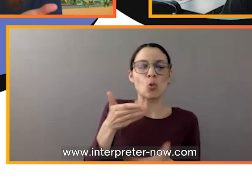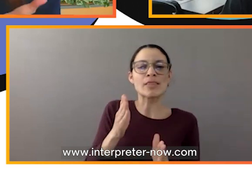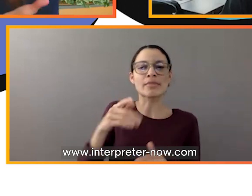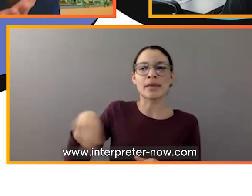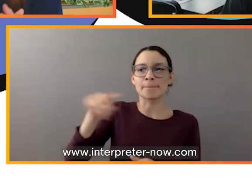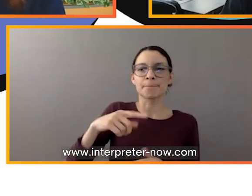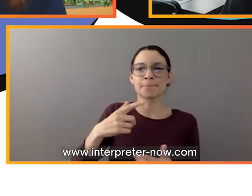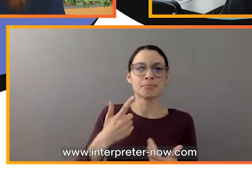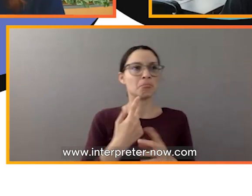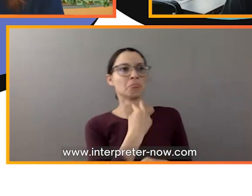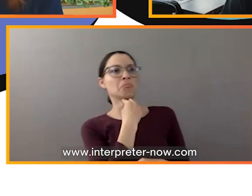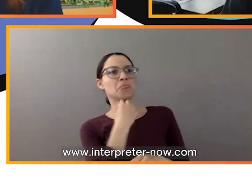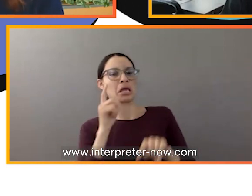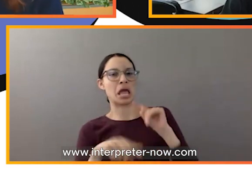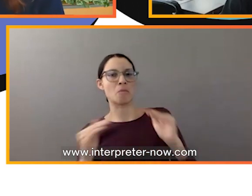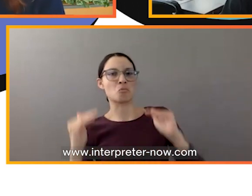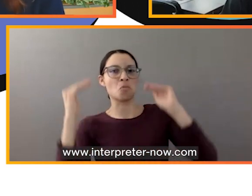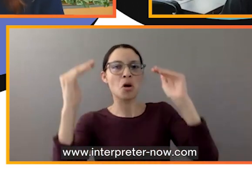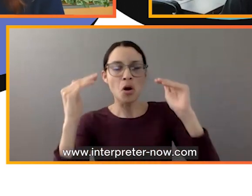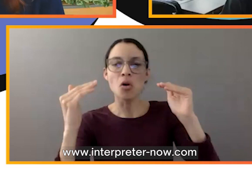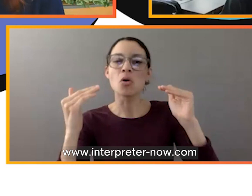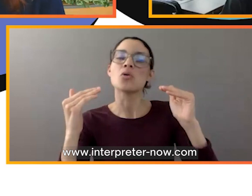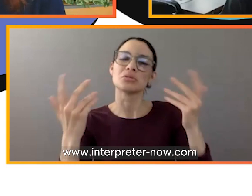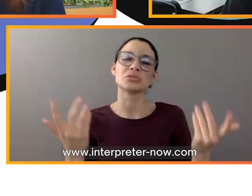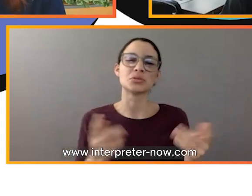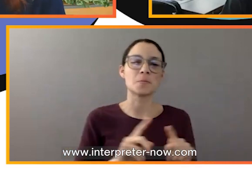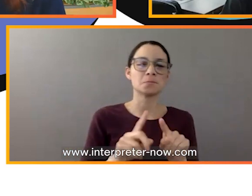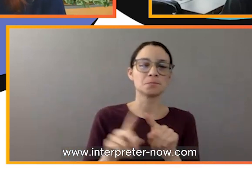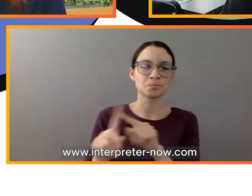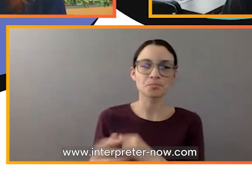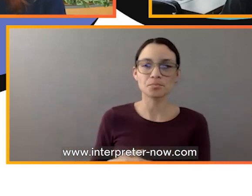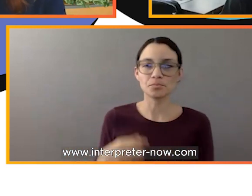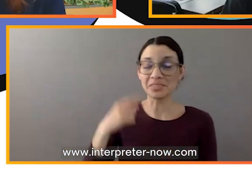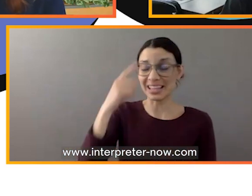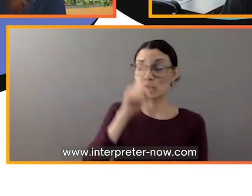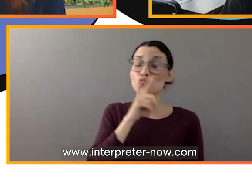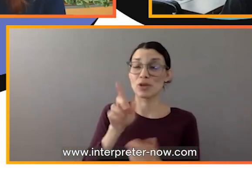So I think it's at the middle of the organization, that really, a lot of work still needs to